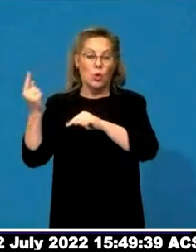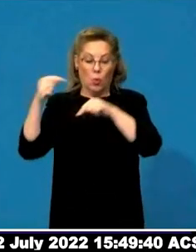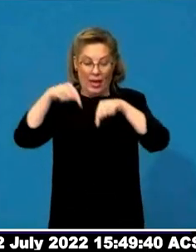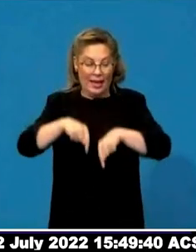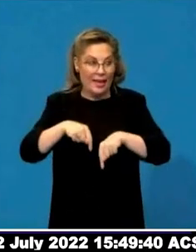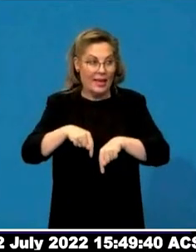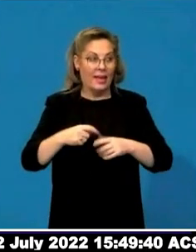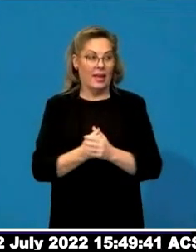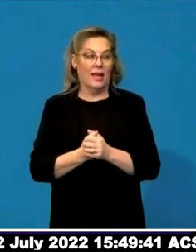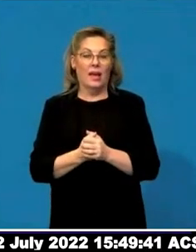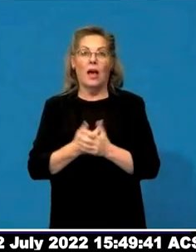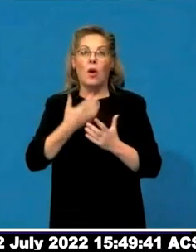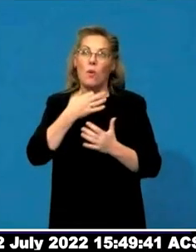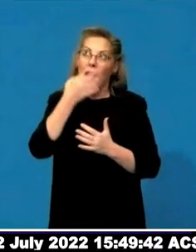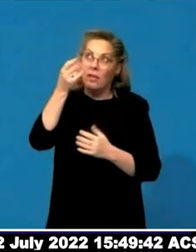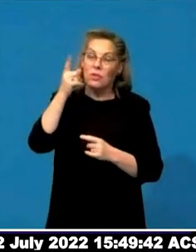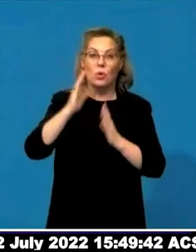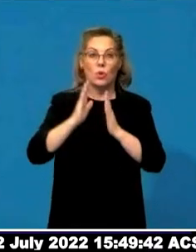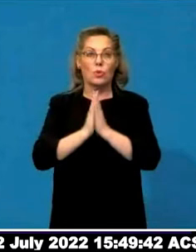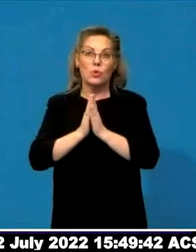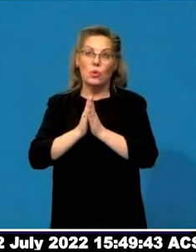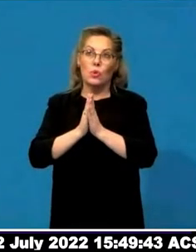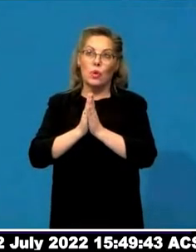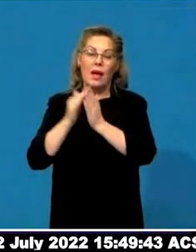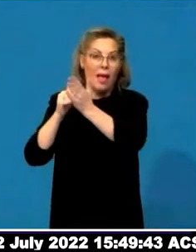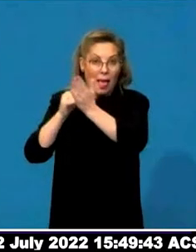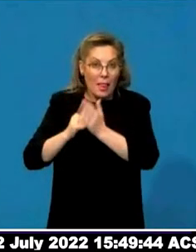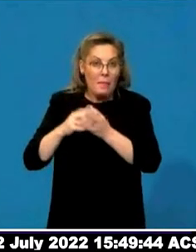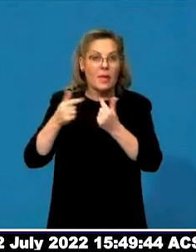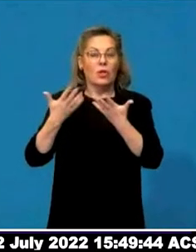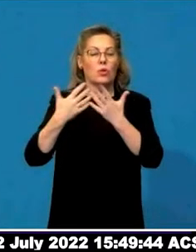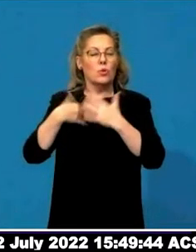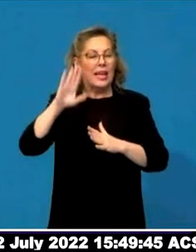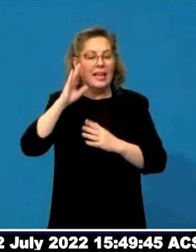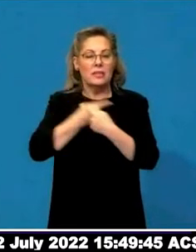Listen, Lord to our needs of our people, Lord, of this land and, Lord,